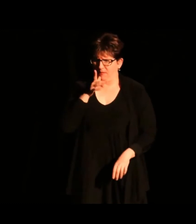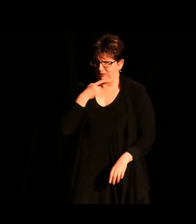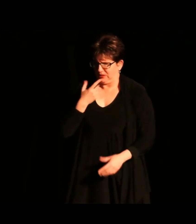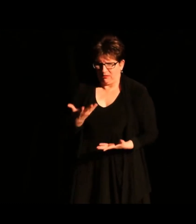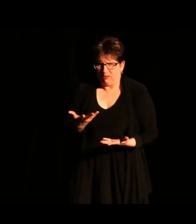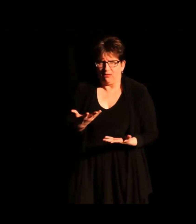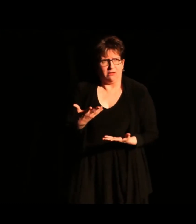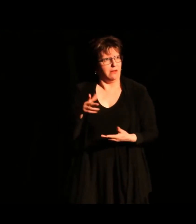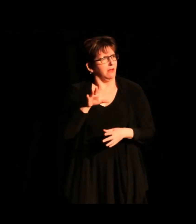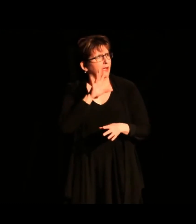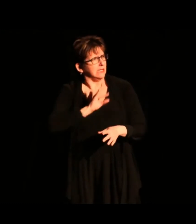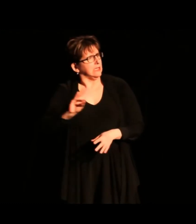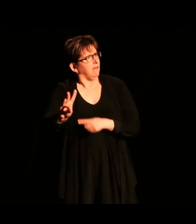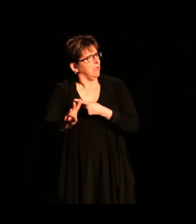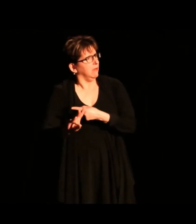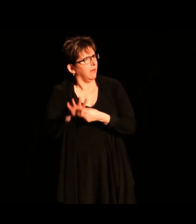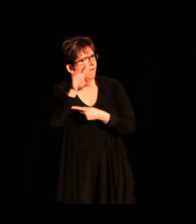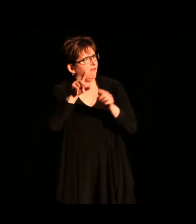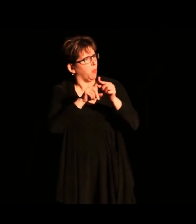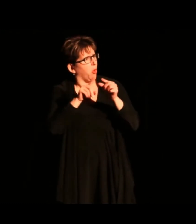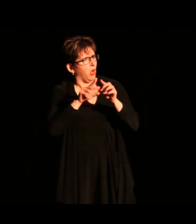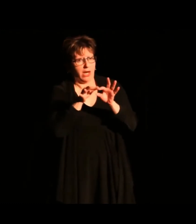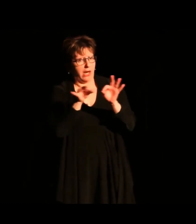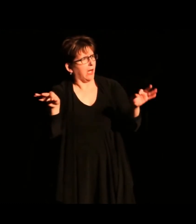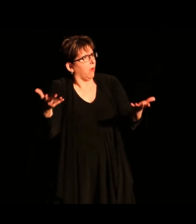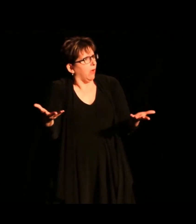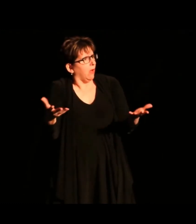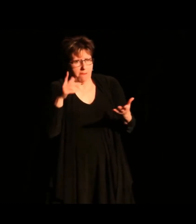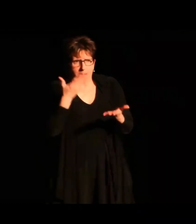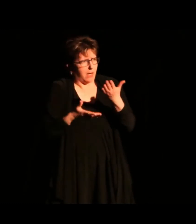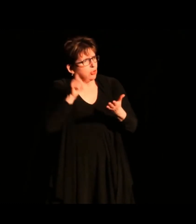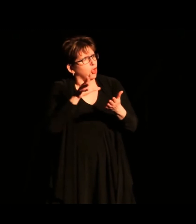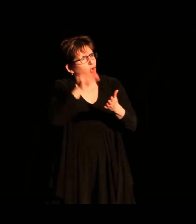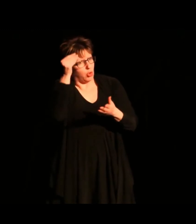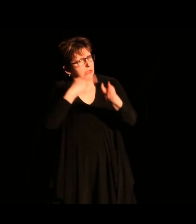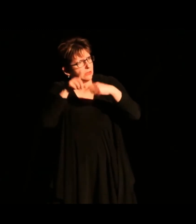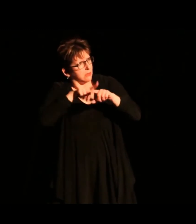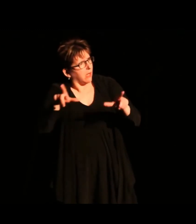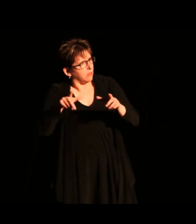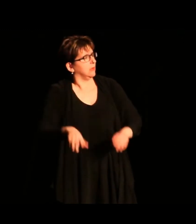The audiologist tells the mother that the son's hearing is stable. That means he'll be able to speak more and hear more.